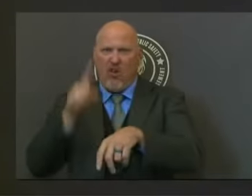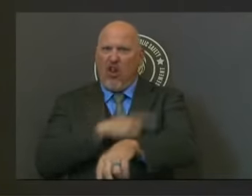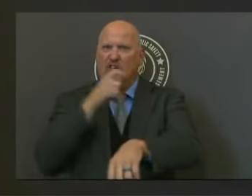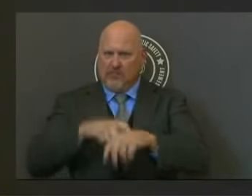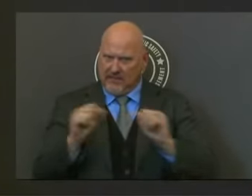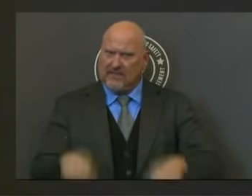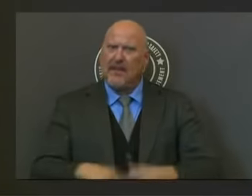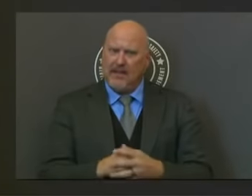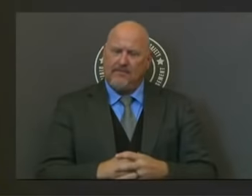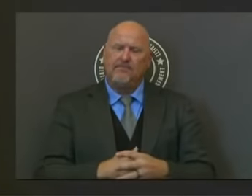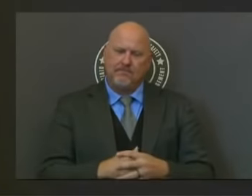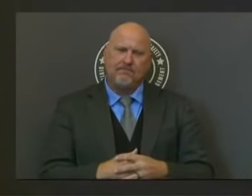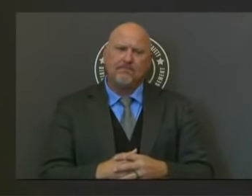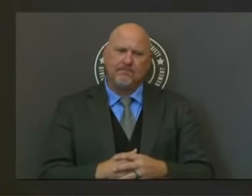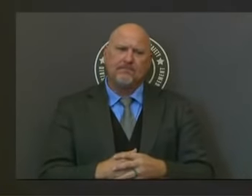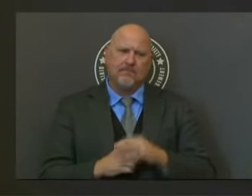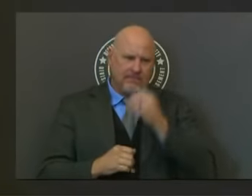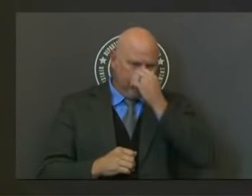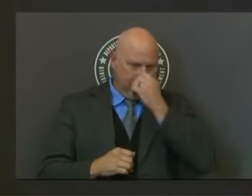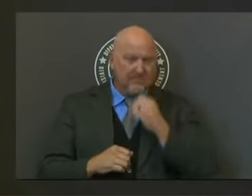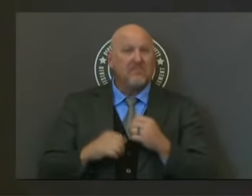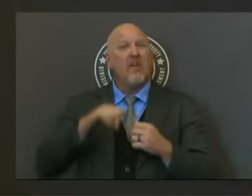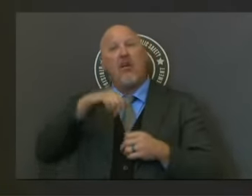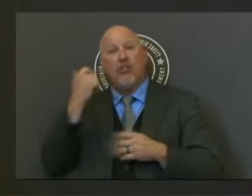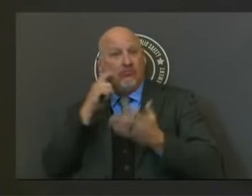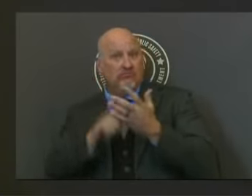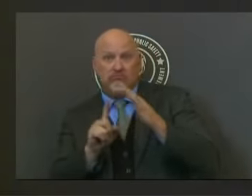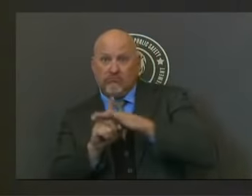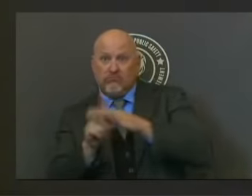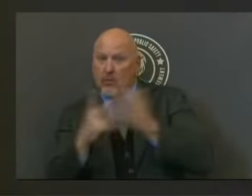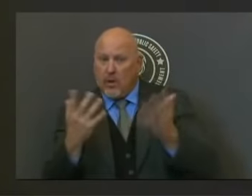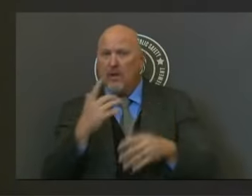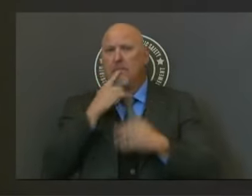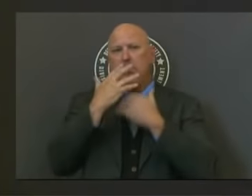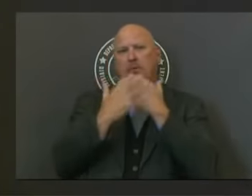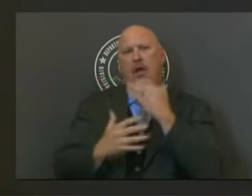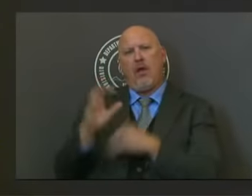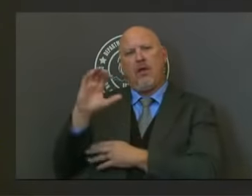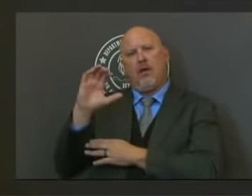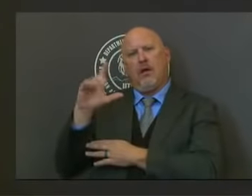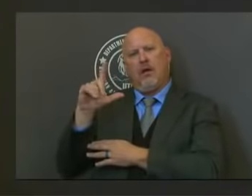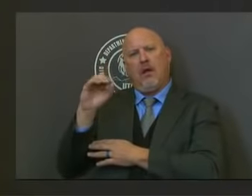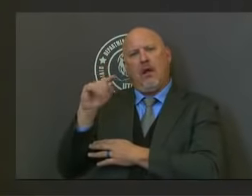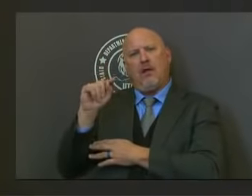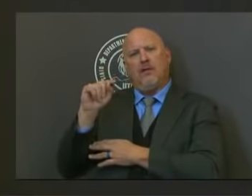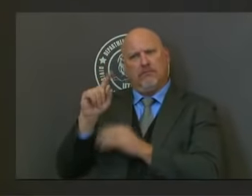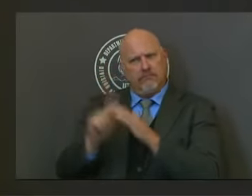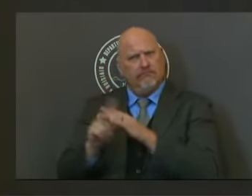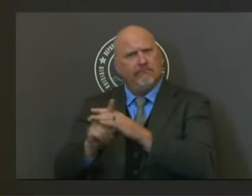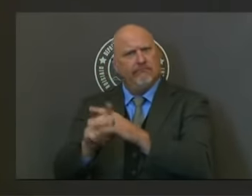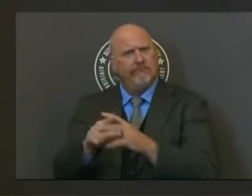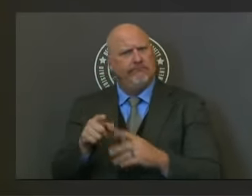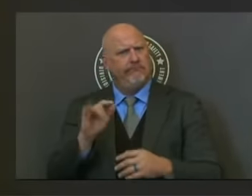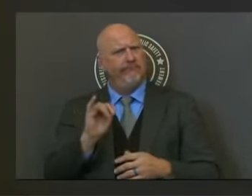which is blood clots damage to the lungs and damage